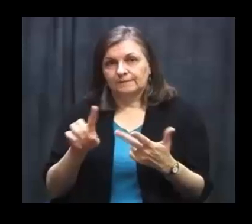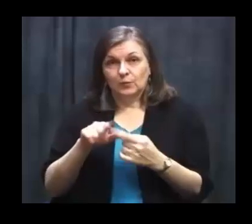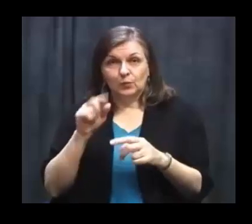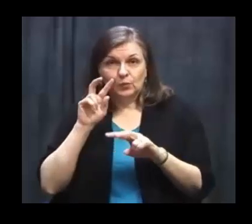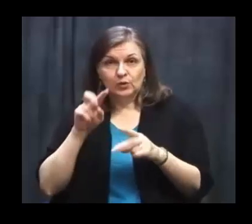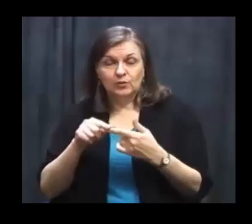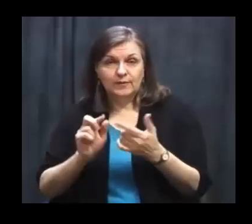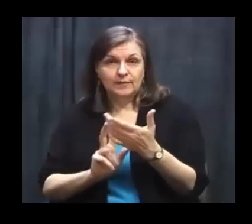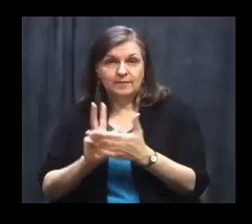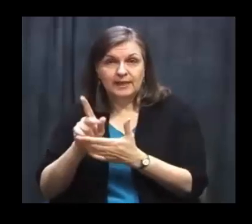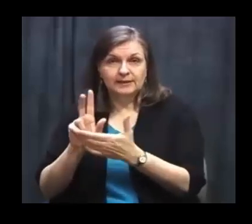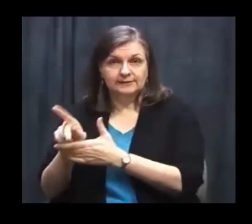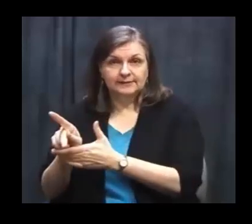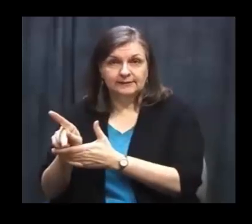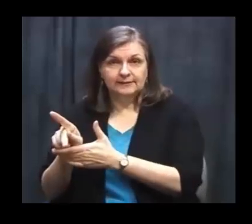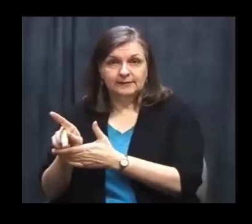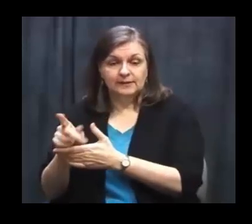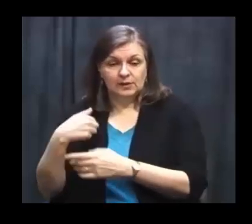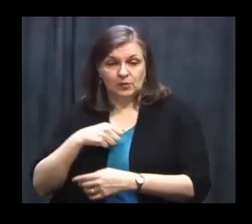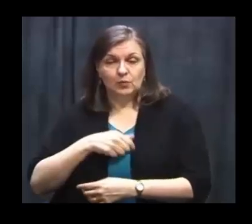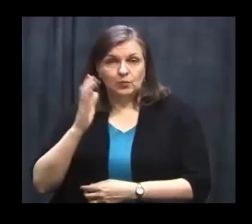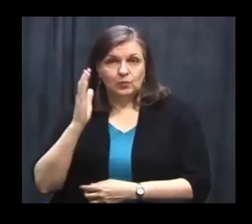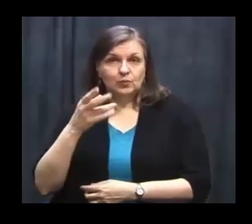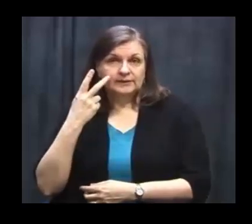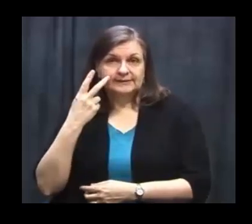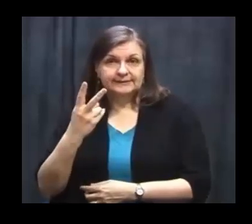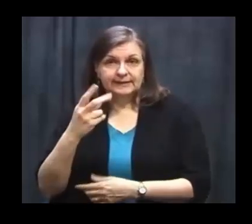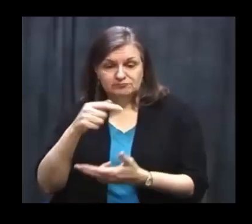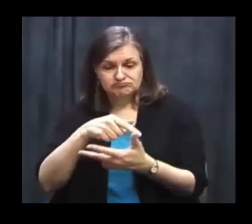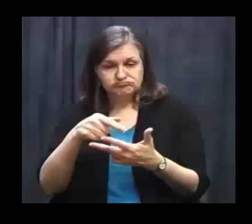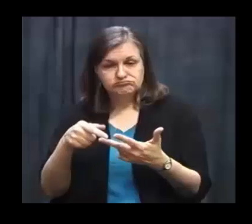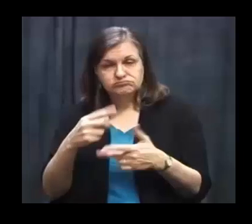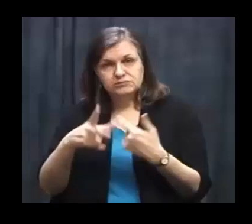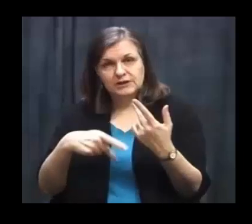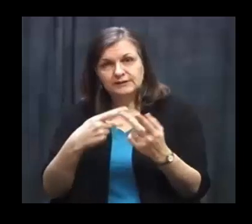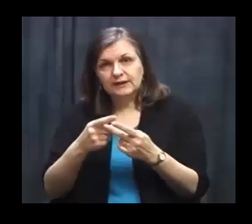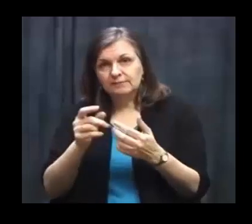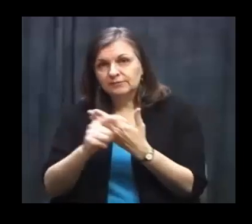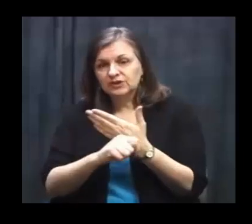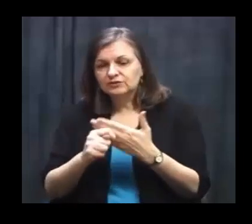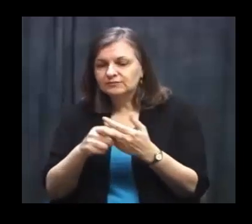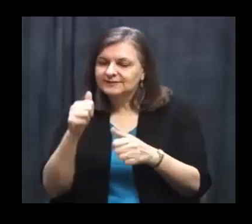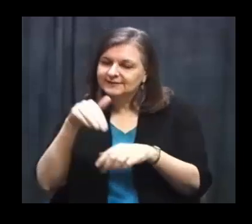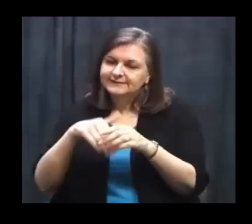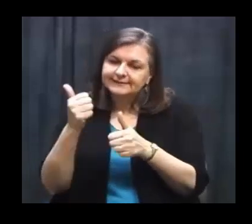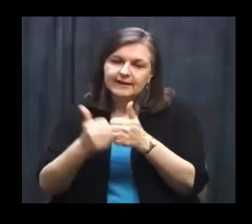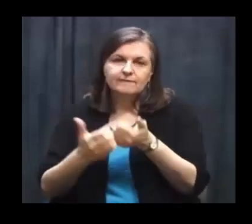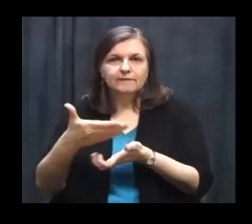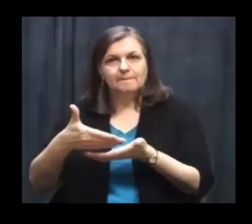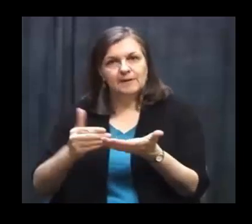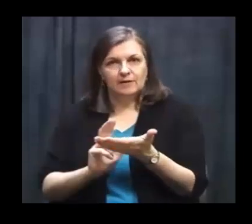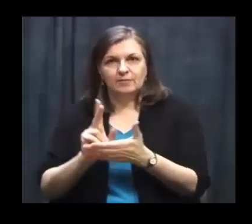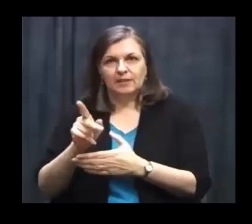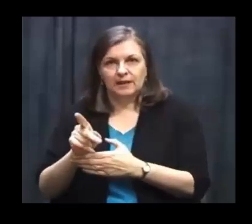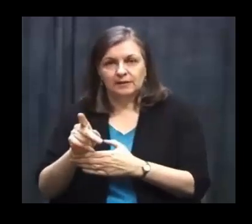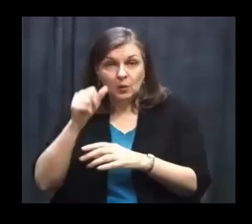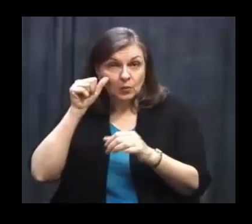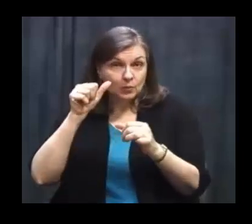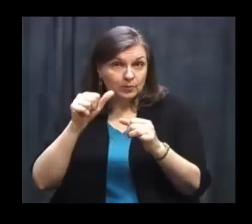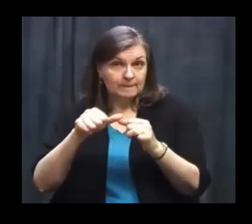so when we look at our plants we actually will see these tissues throughout the entire plant